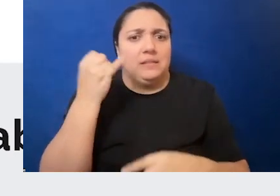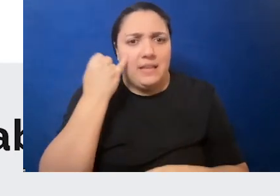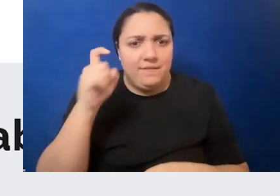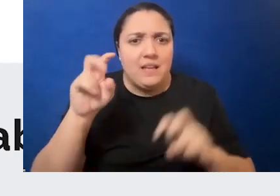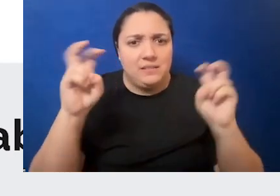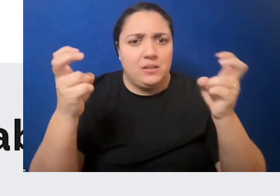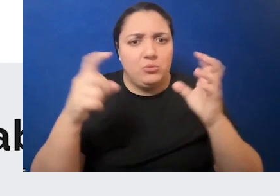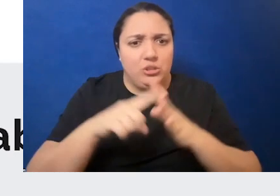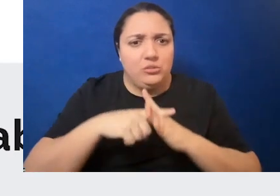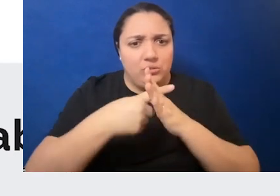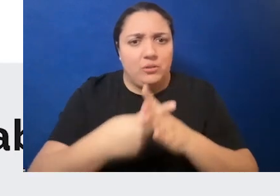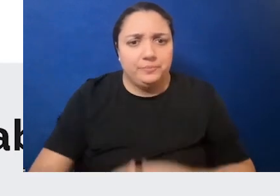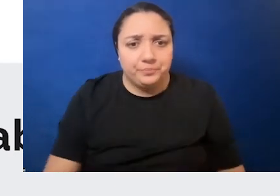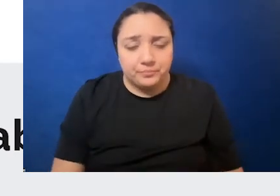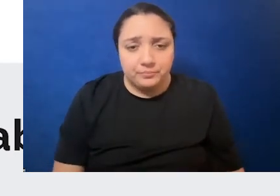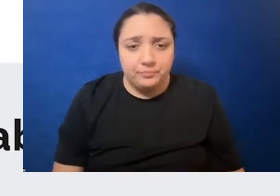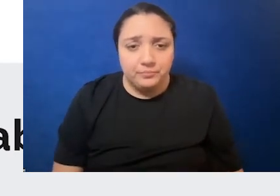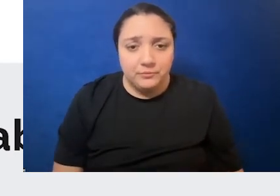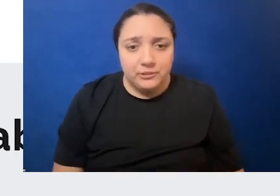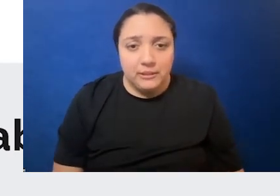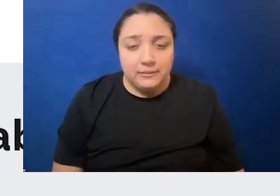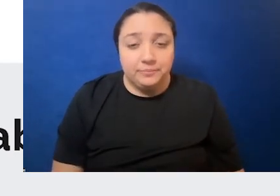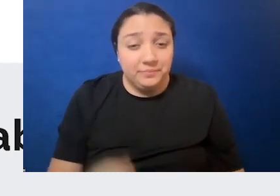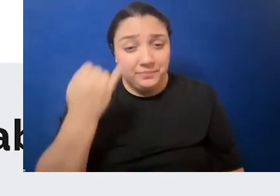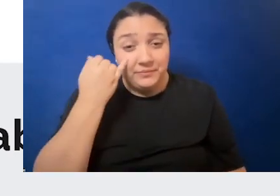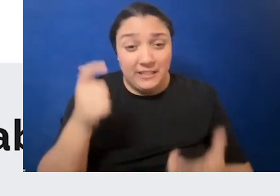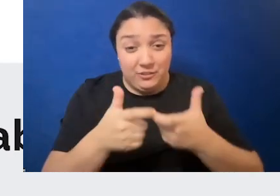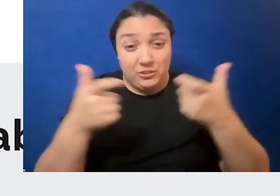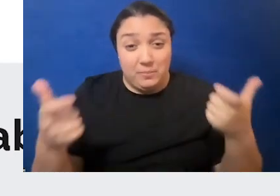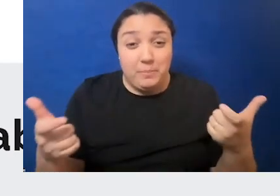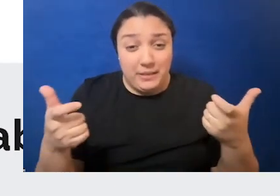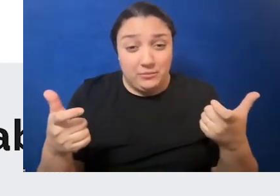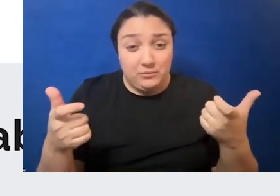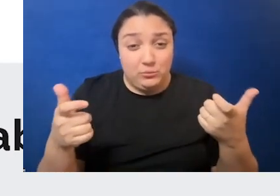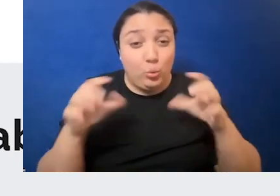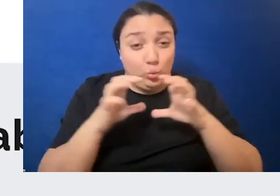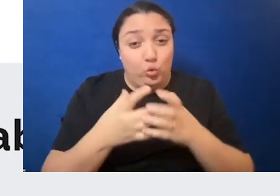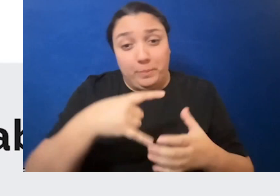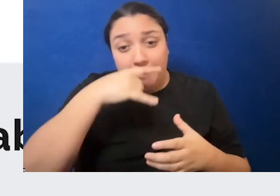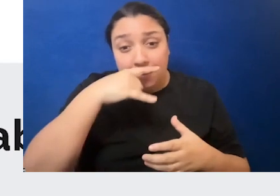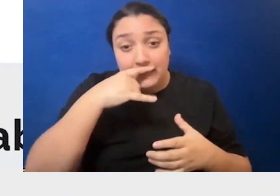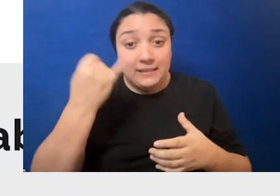A LOT AVOIDANCE. WHEN THERE IS A LARGE GROUP OF